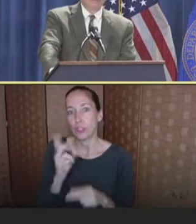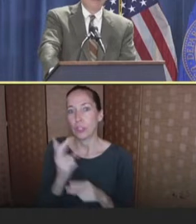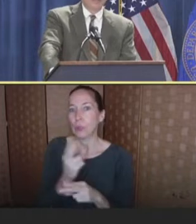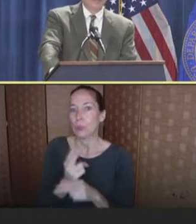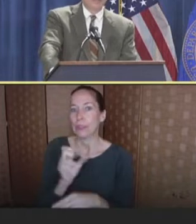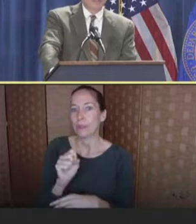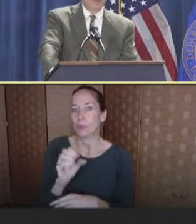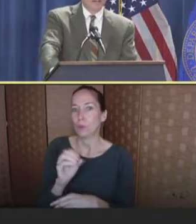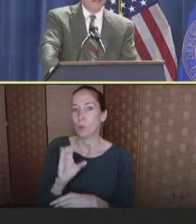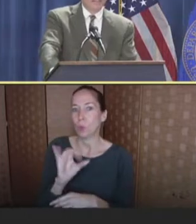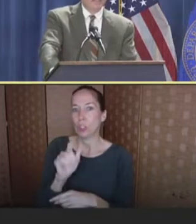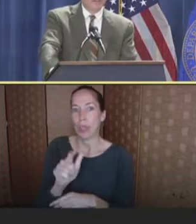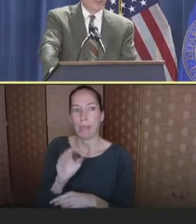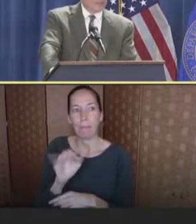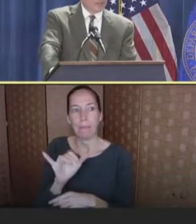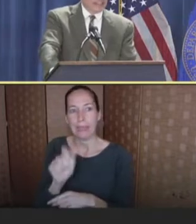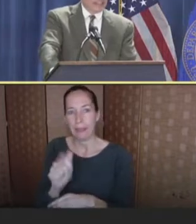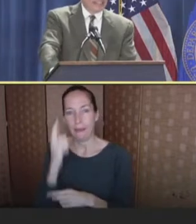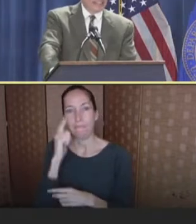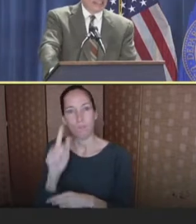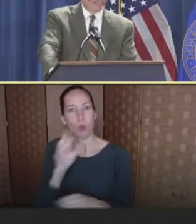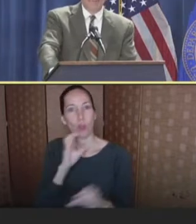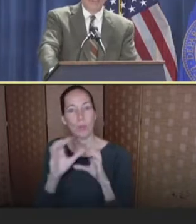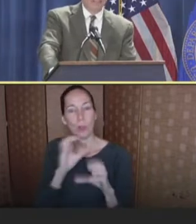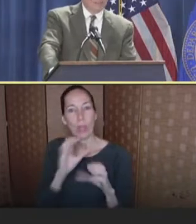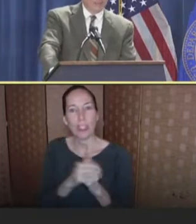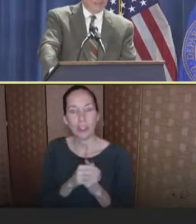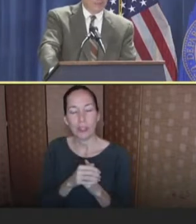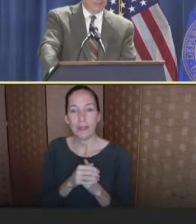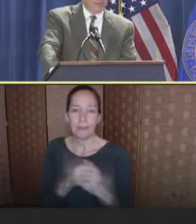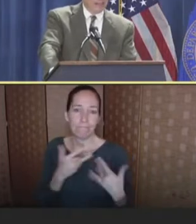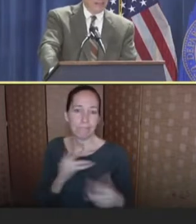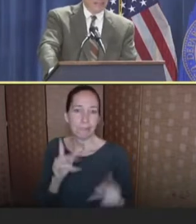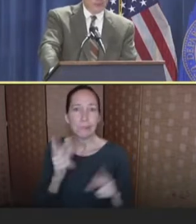This is the way that things are communicated today, and we need to be able to do that.